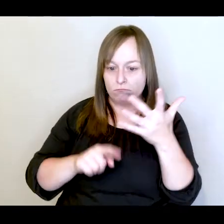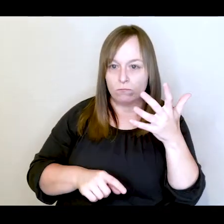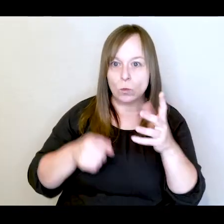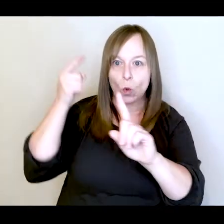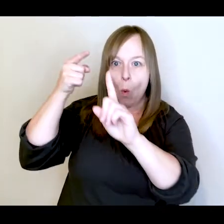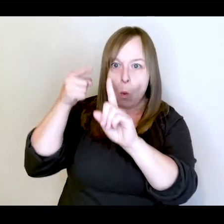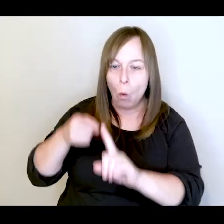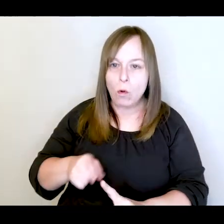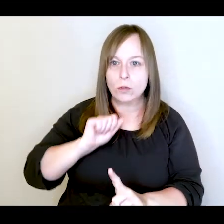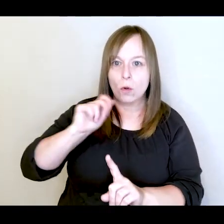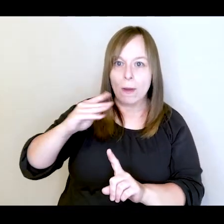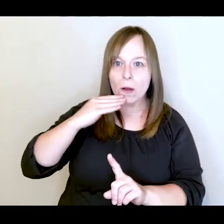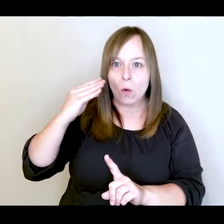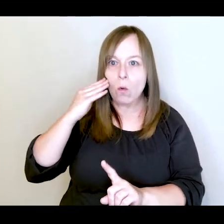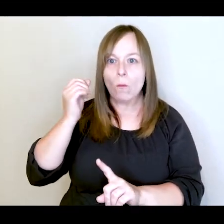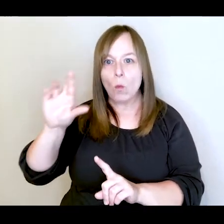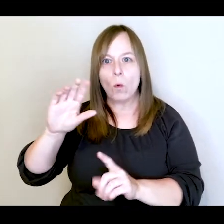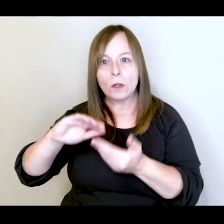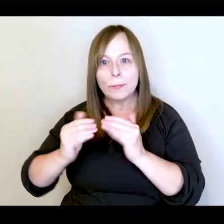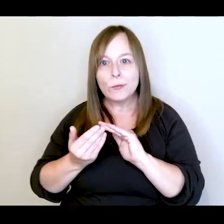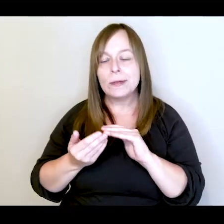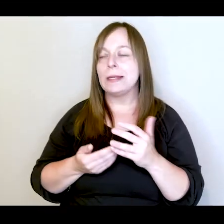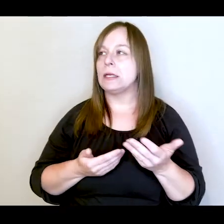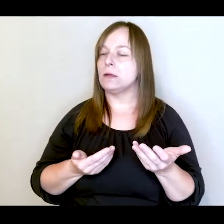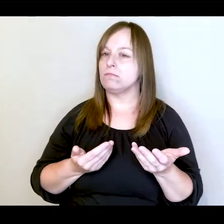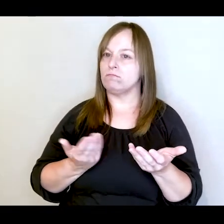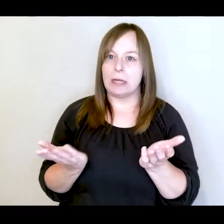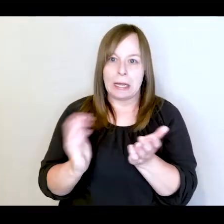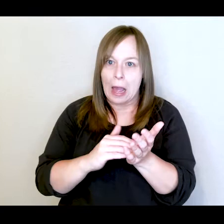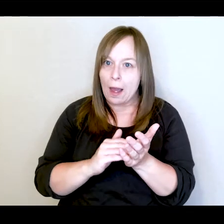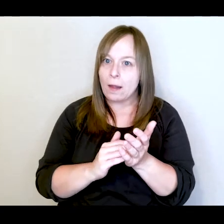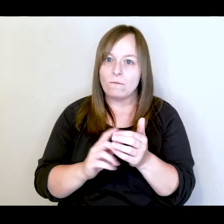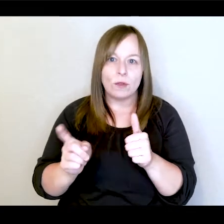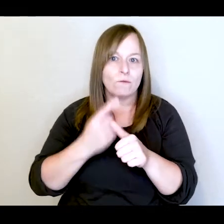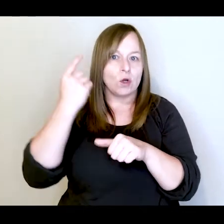person's goals to return to the community? So, you know, again from